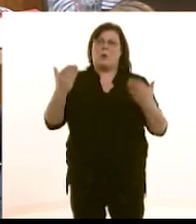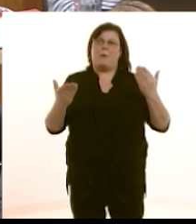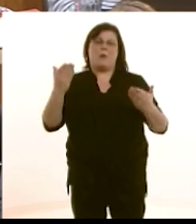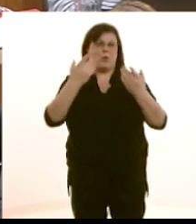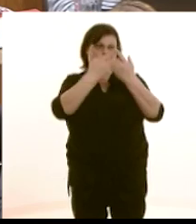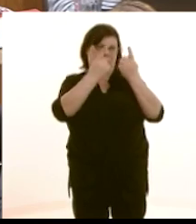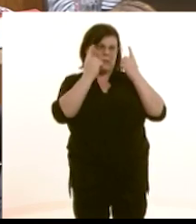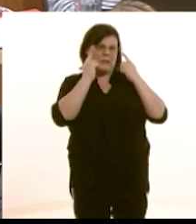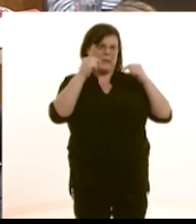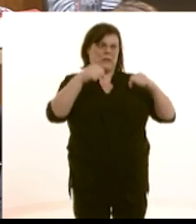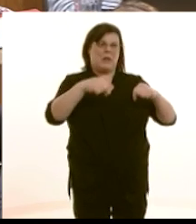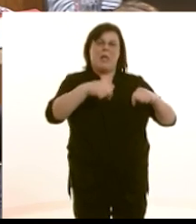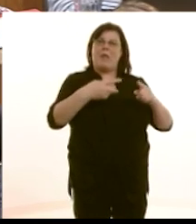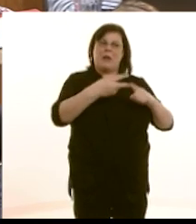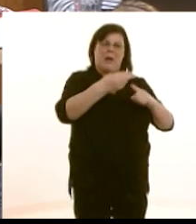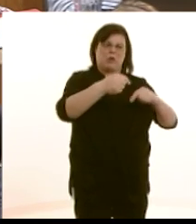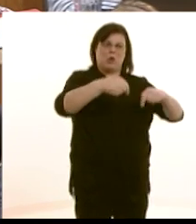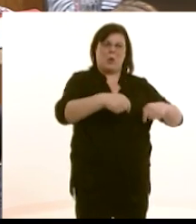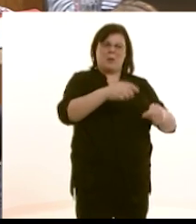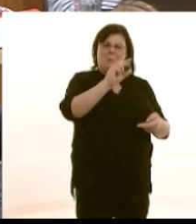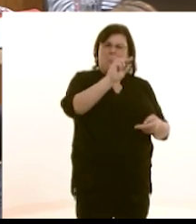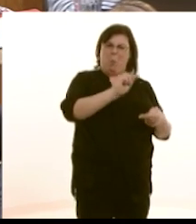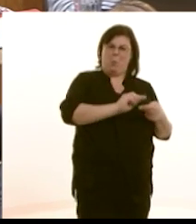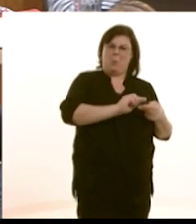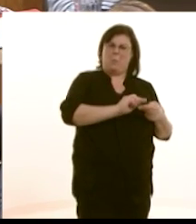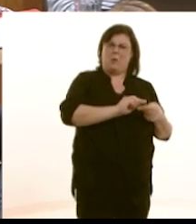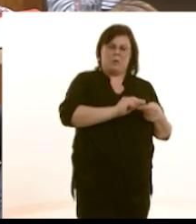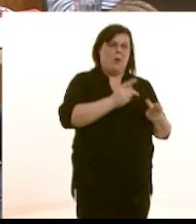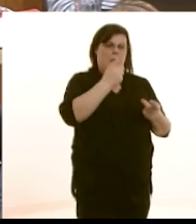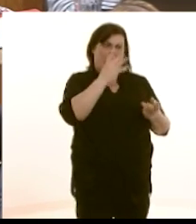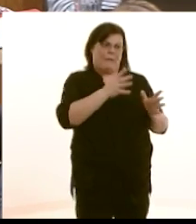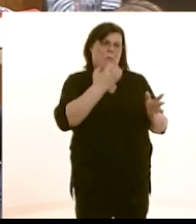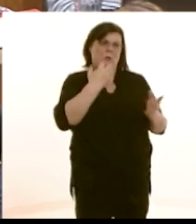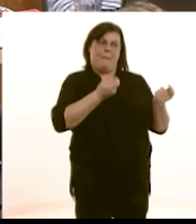are relatively small, although they will need to have to be managed. HEFCW, of course, has